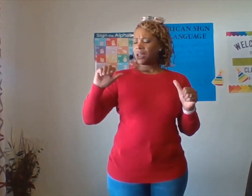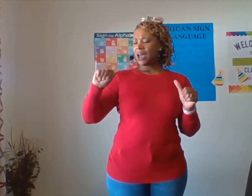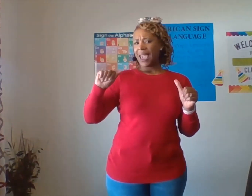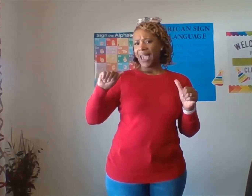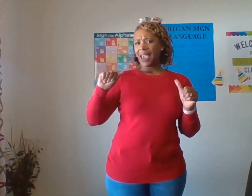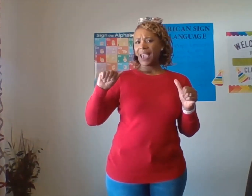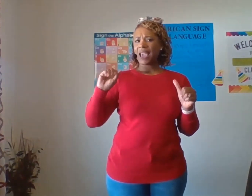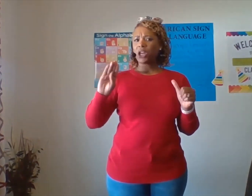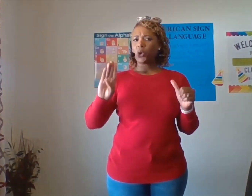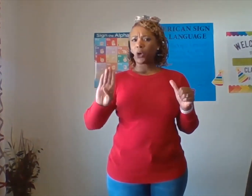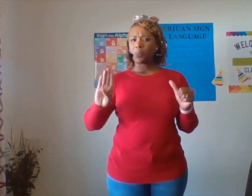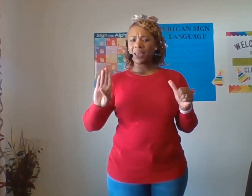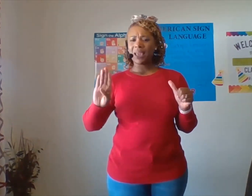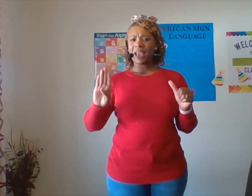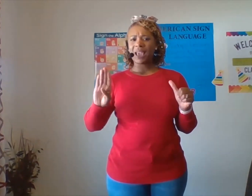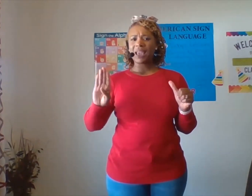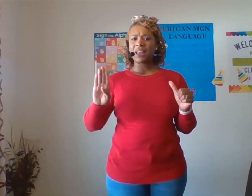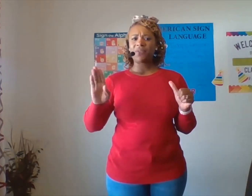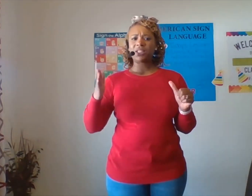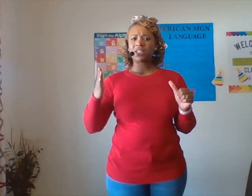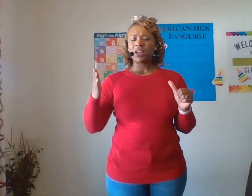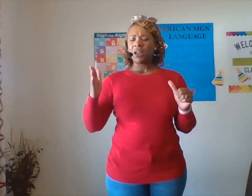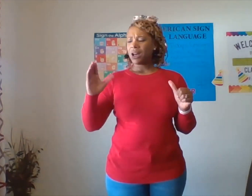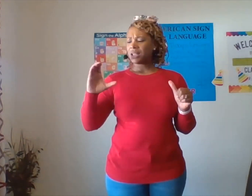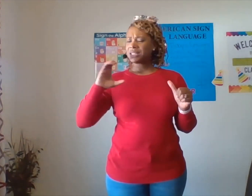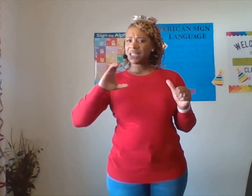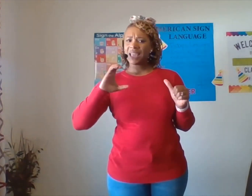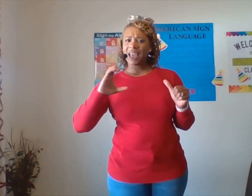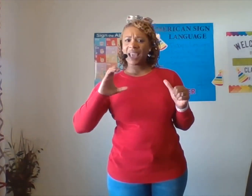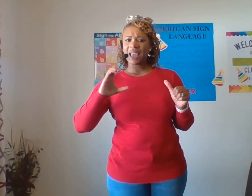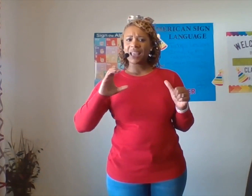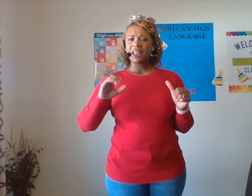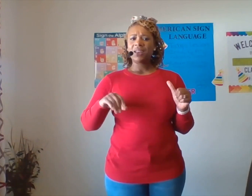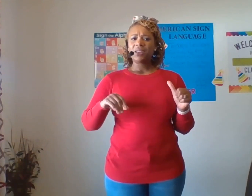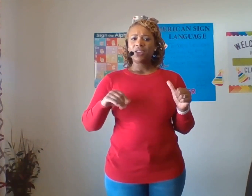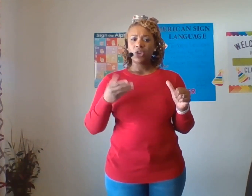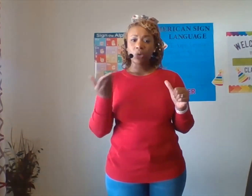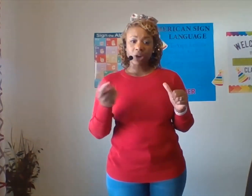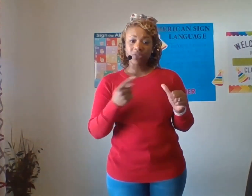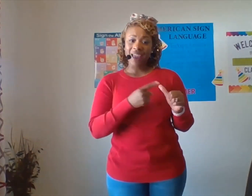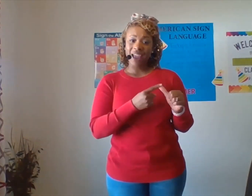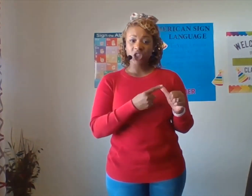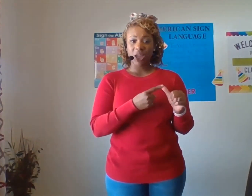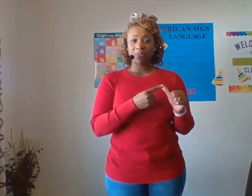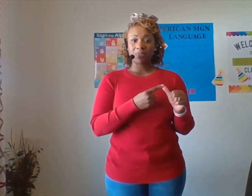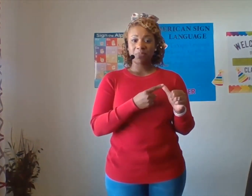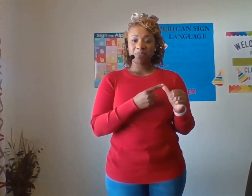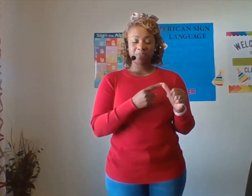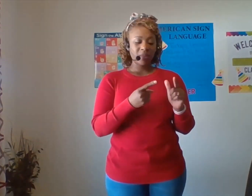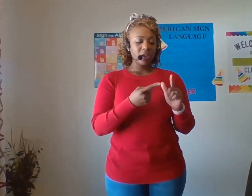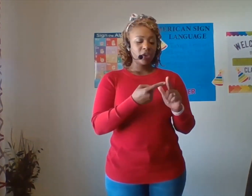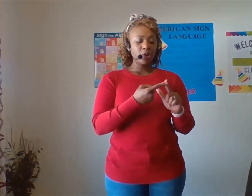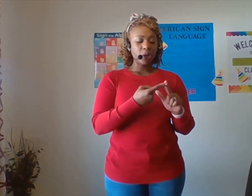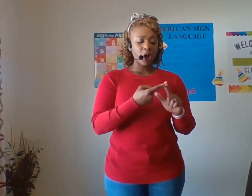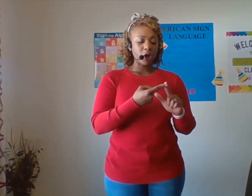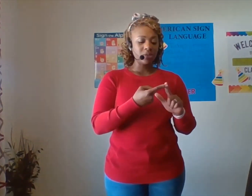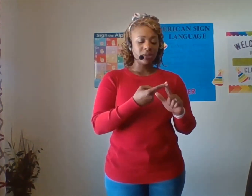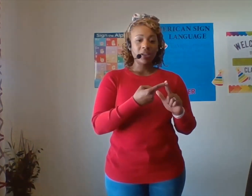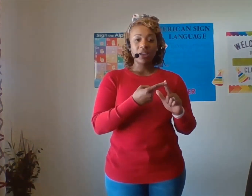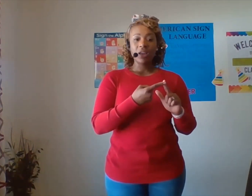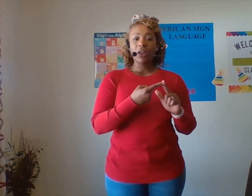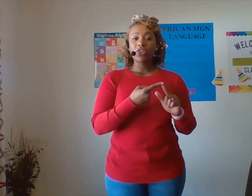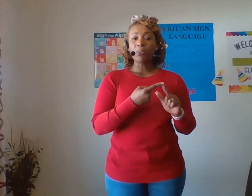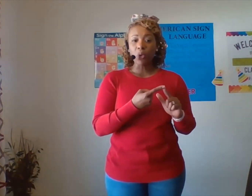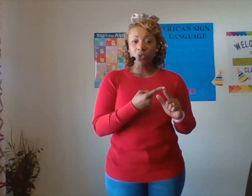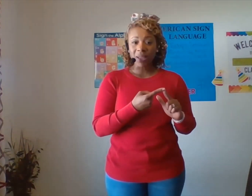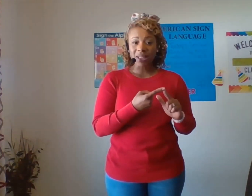han or B hand if it's a sea hand you learn handshape you learned the movement